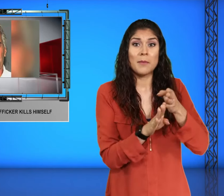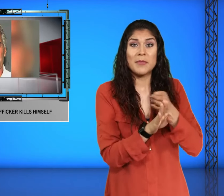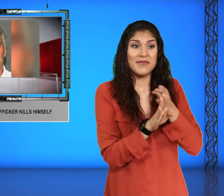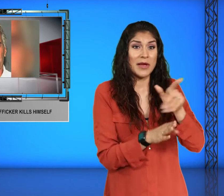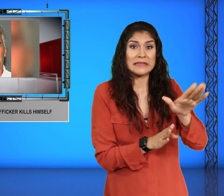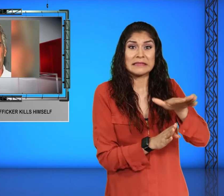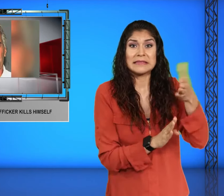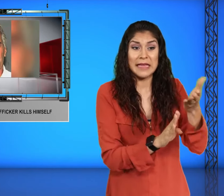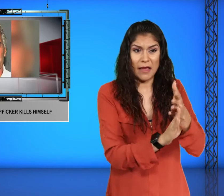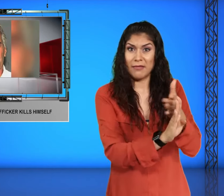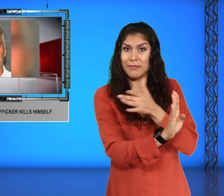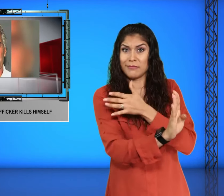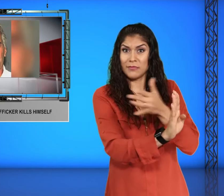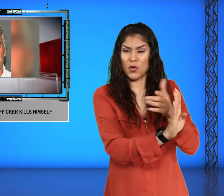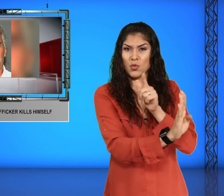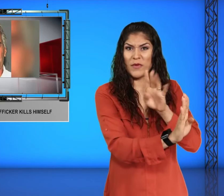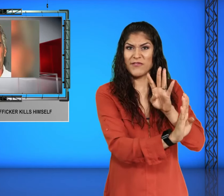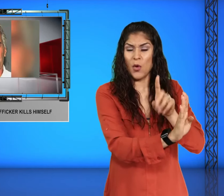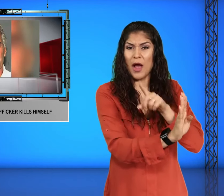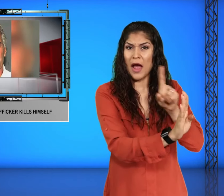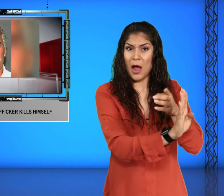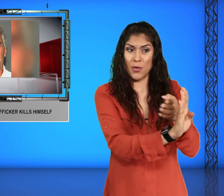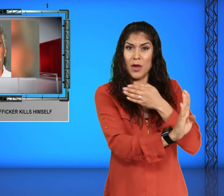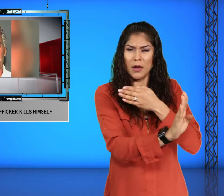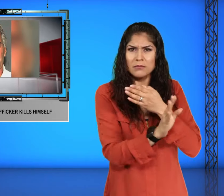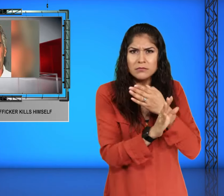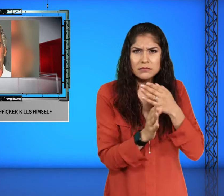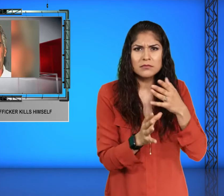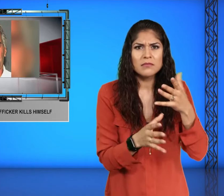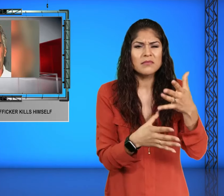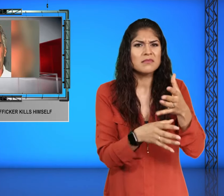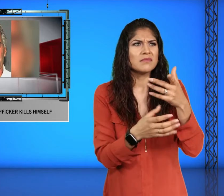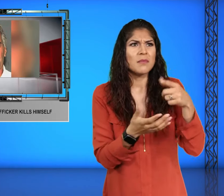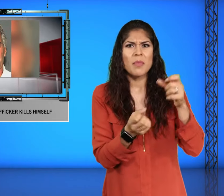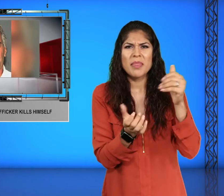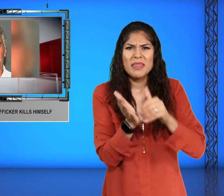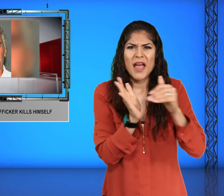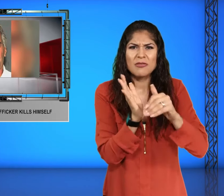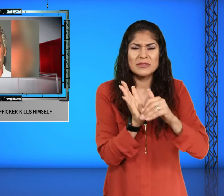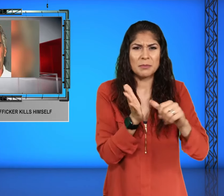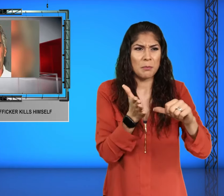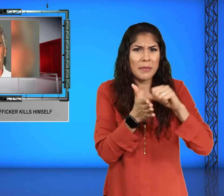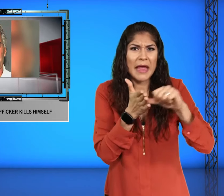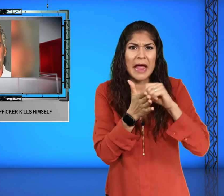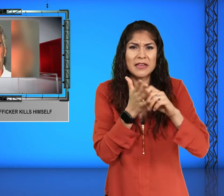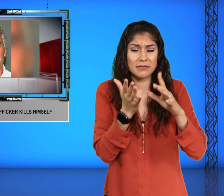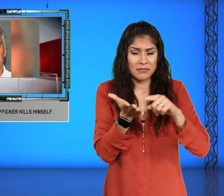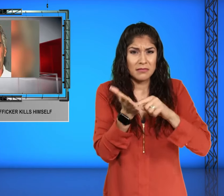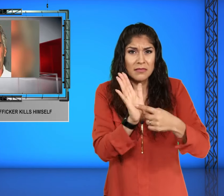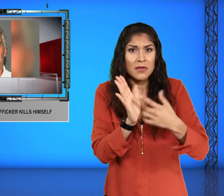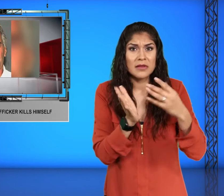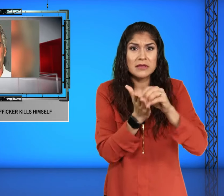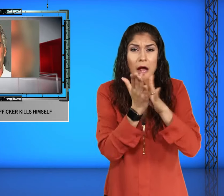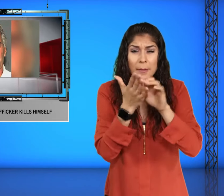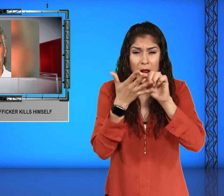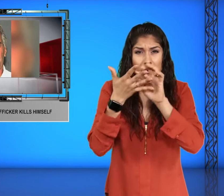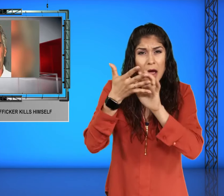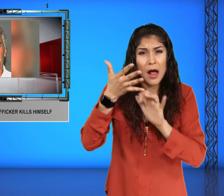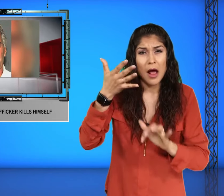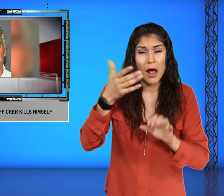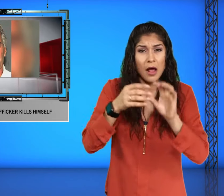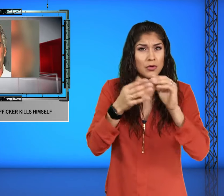Epstein's death comes less than twenty-four hours after thousands of pages of revealing